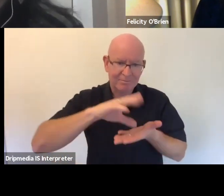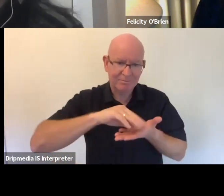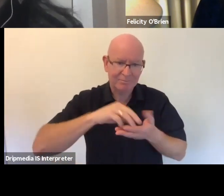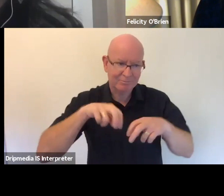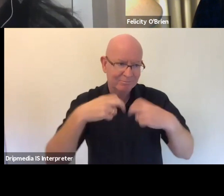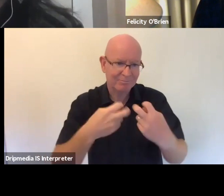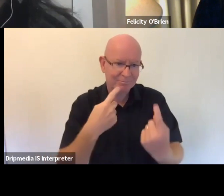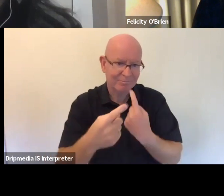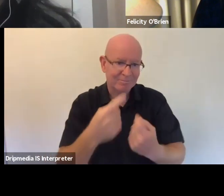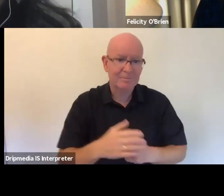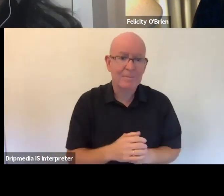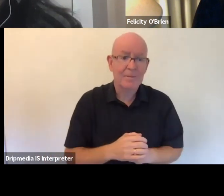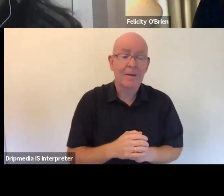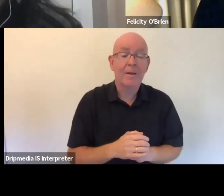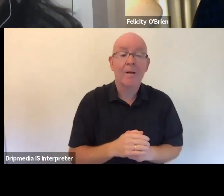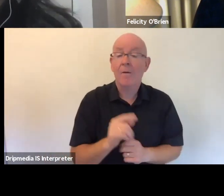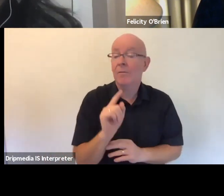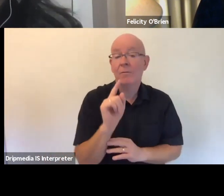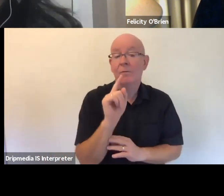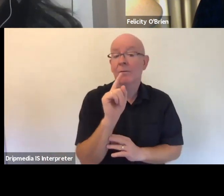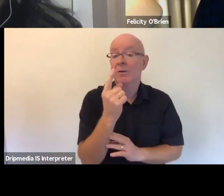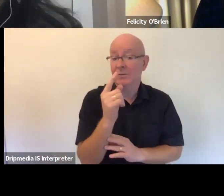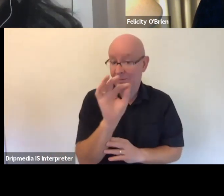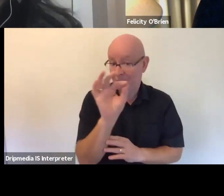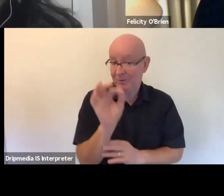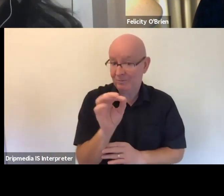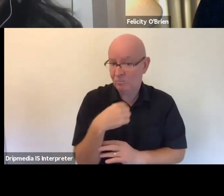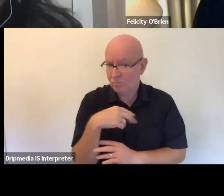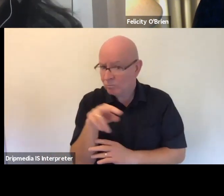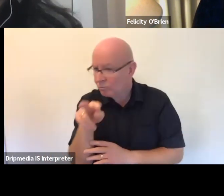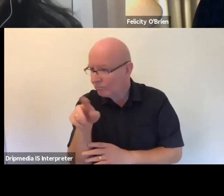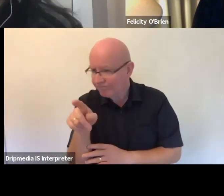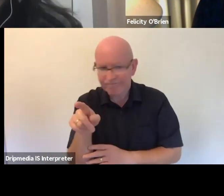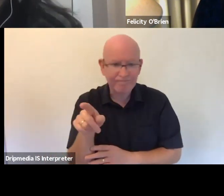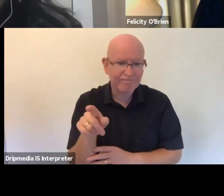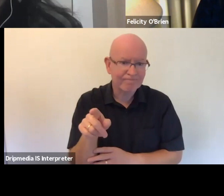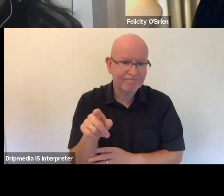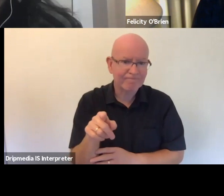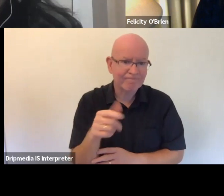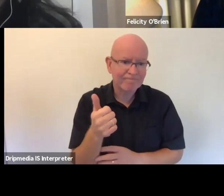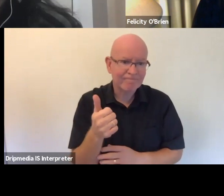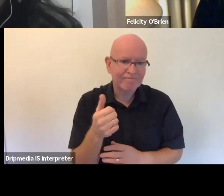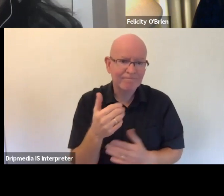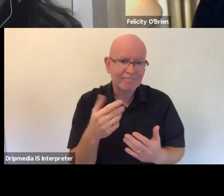like internally displaced people or homeless people? Are they left without any government support? And secondly,